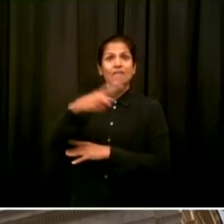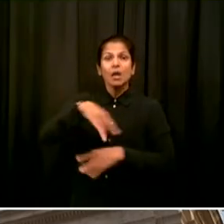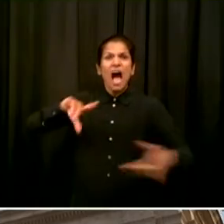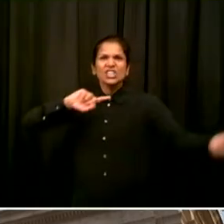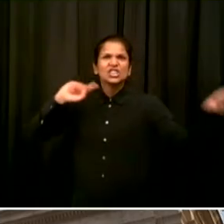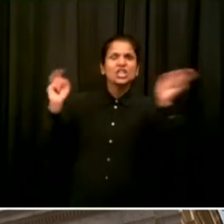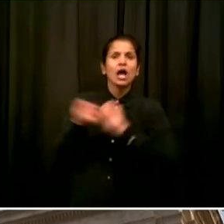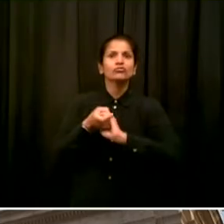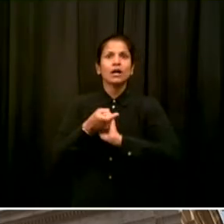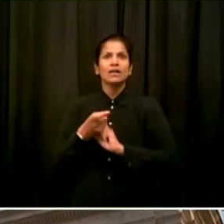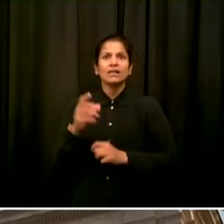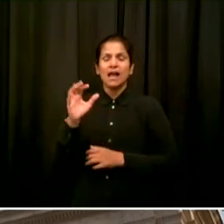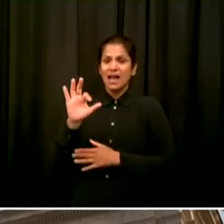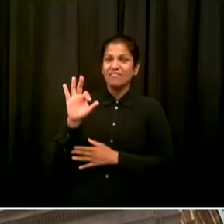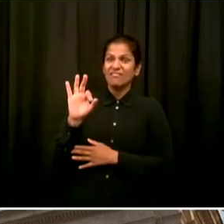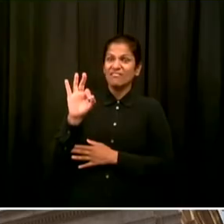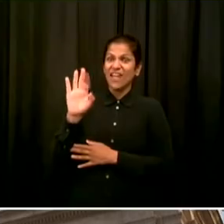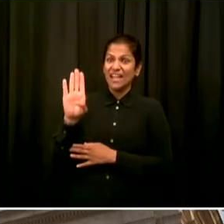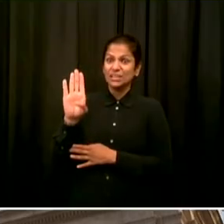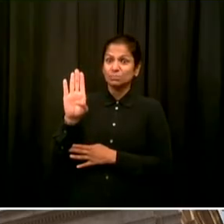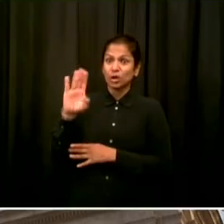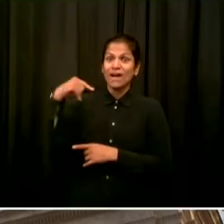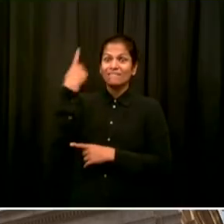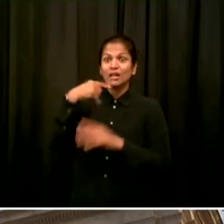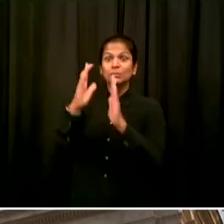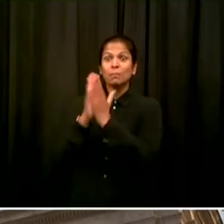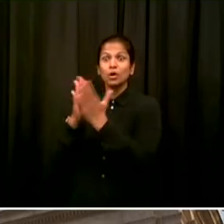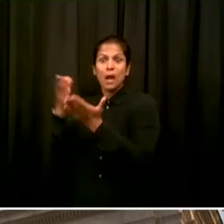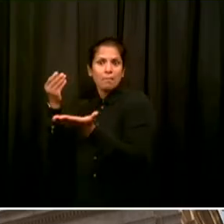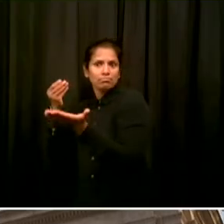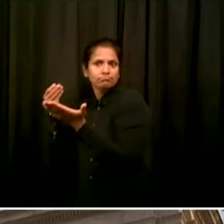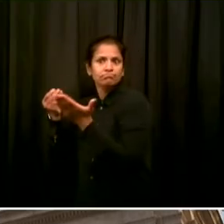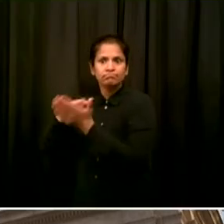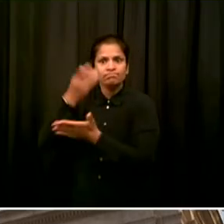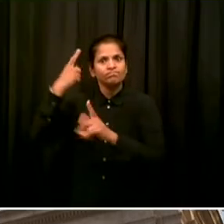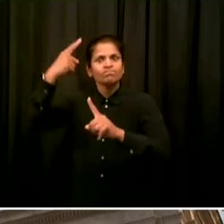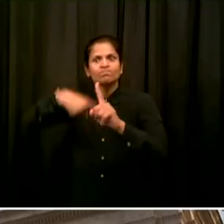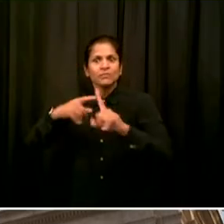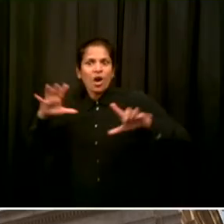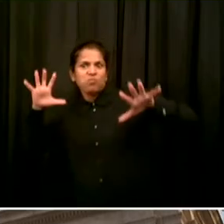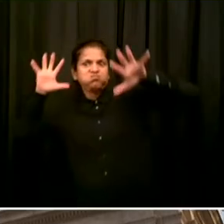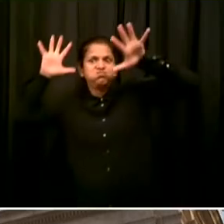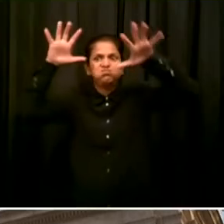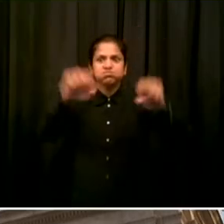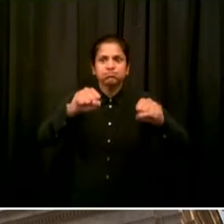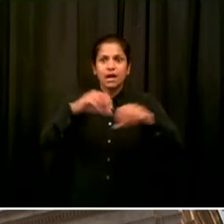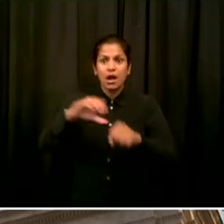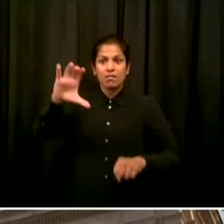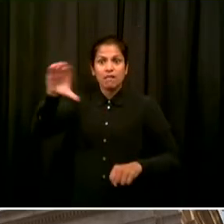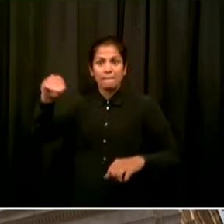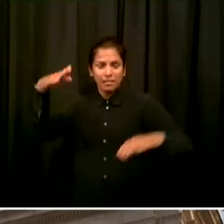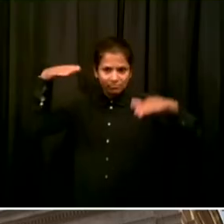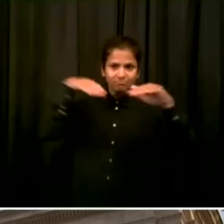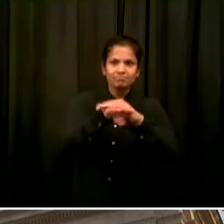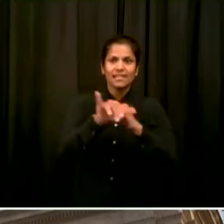IN MANHATTAN. ALL OF THAT SPACE WILL BE PART OF FACEBOOK'S GROANING PRESENCE IN NEW YORK CITY. THAT TAKES THEIR